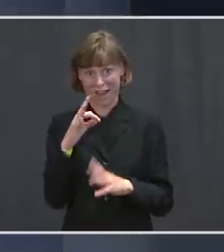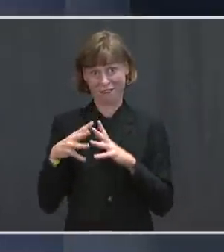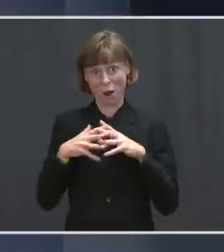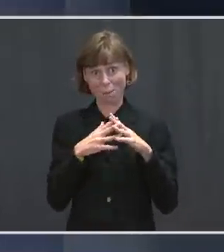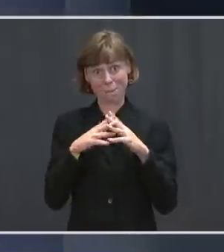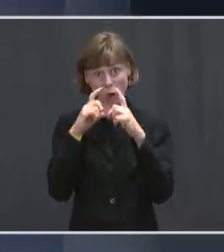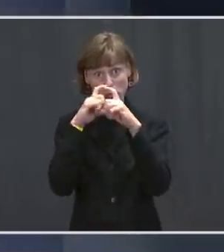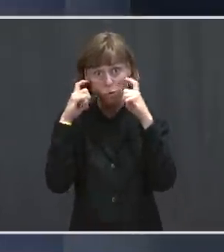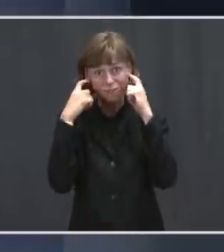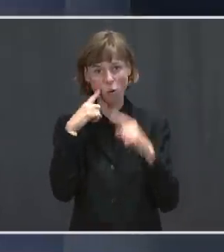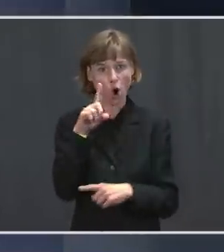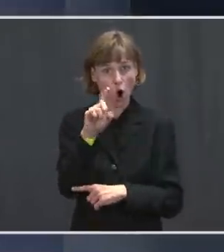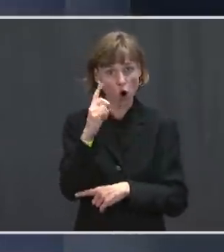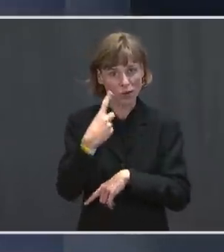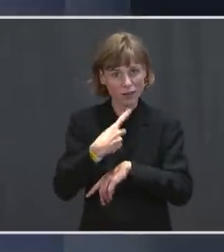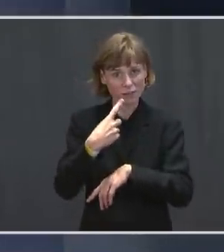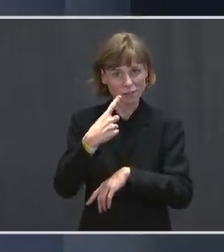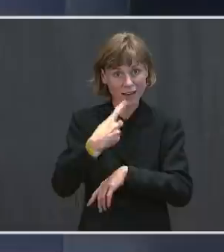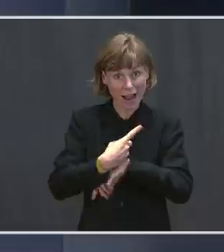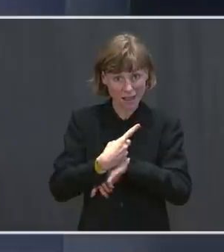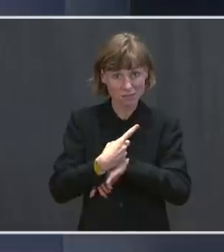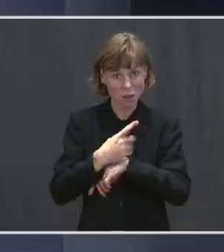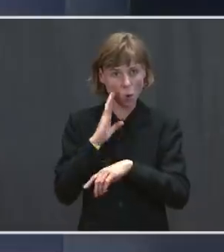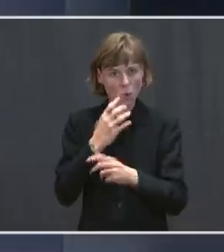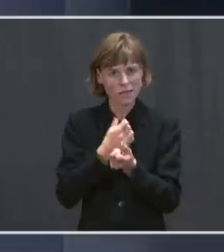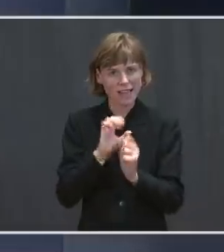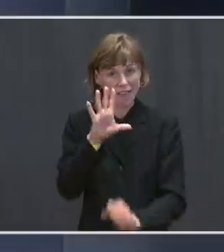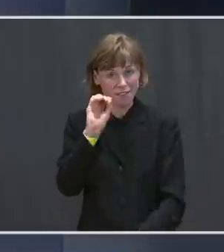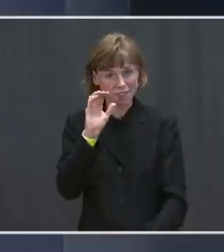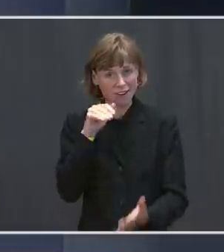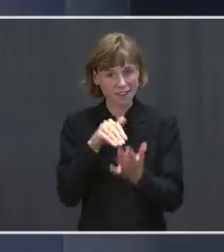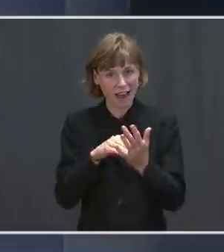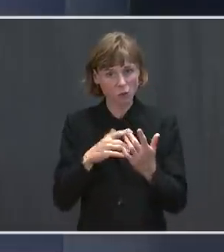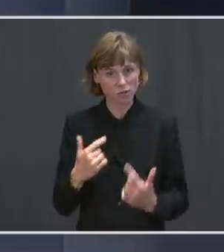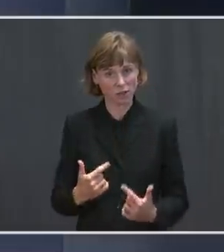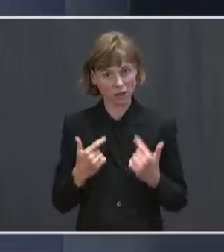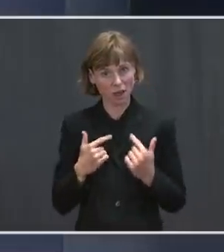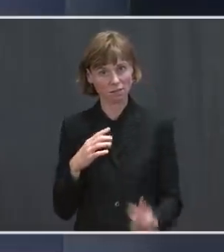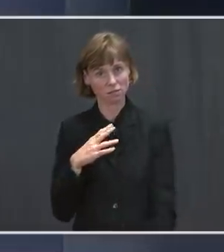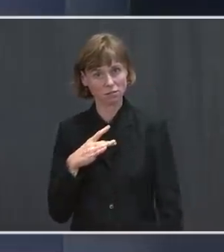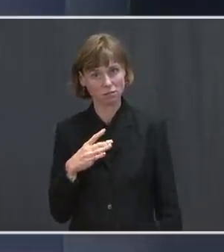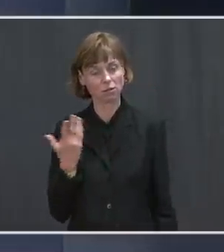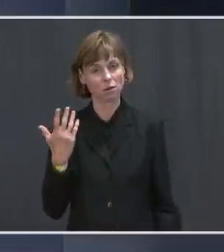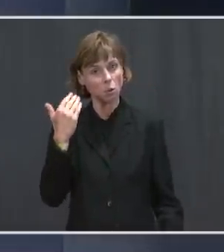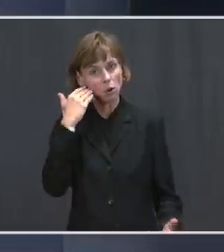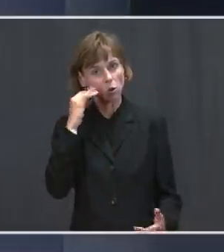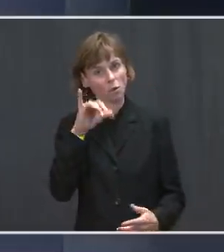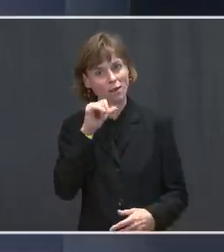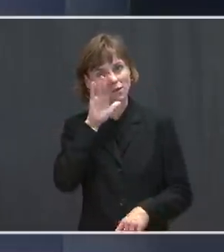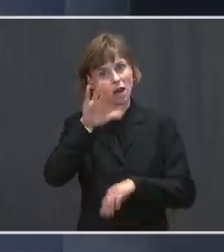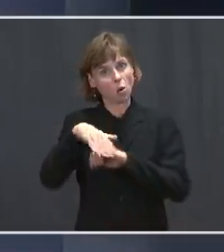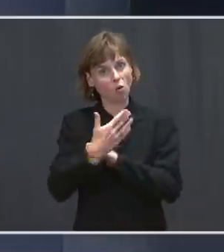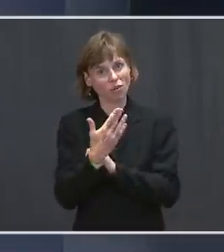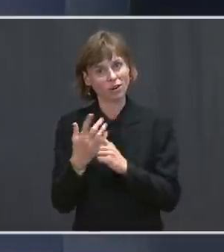50,000 lives would be saved. We know it's not going to be overnight, but we're going to continue to communicate about it in a nonpolitical way, in a factual way,